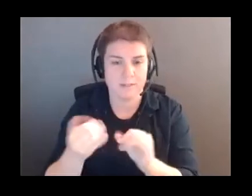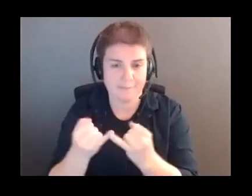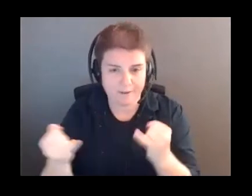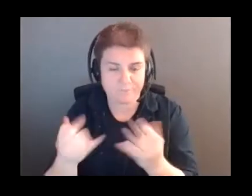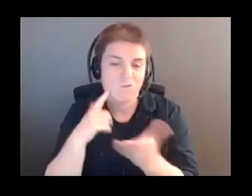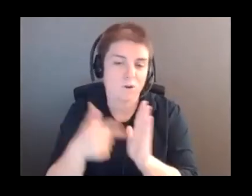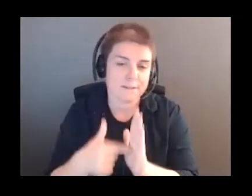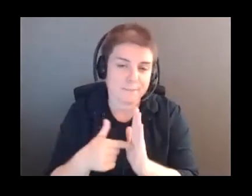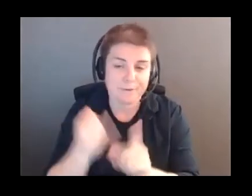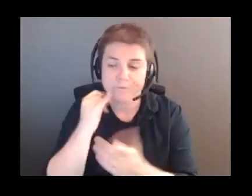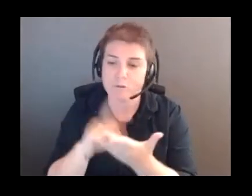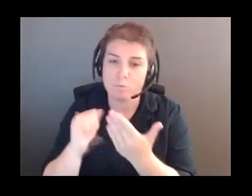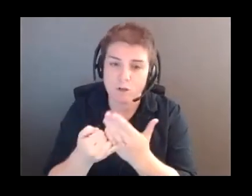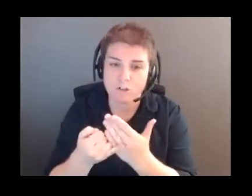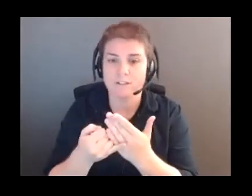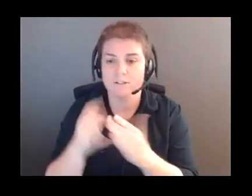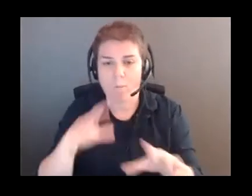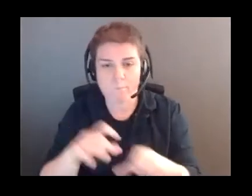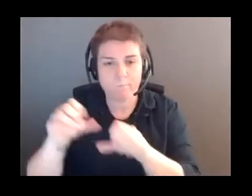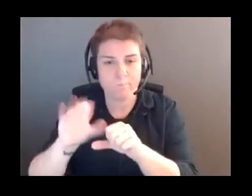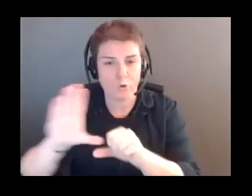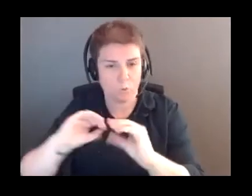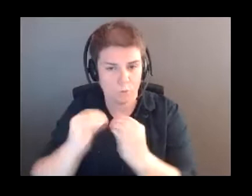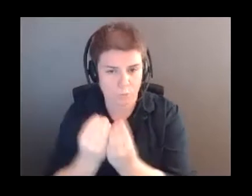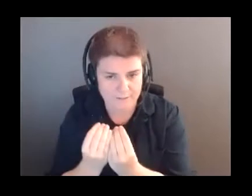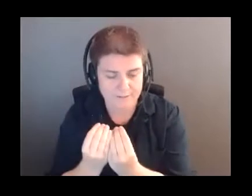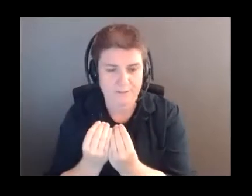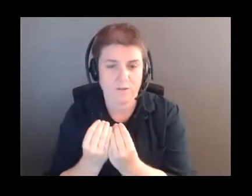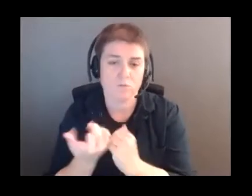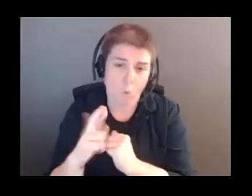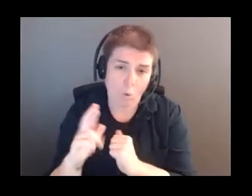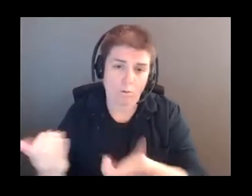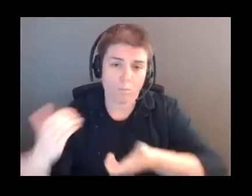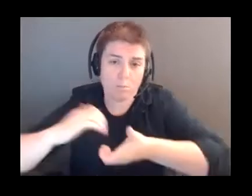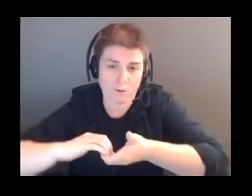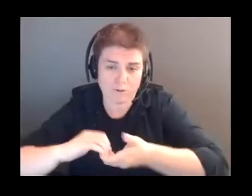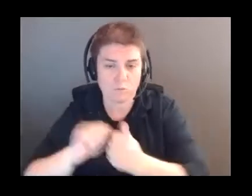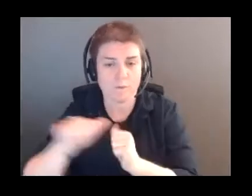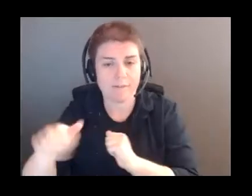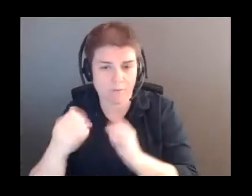if a project is being undertaken by your organization, or in partnership with another organization,